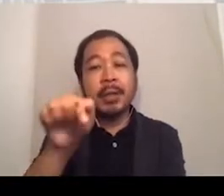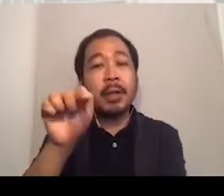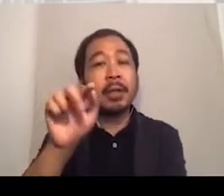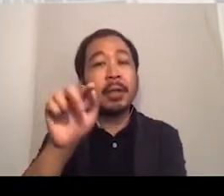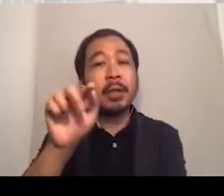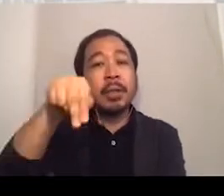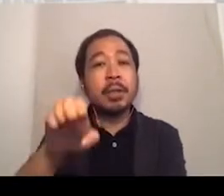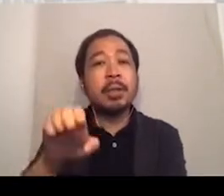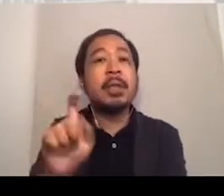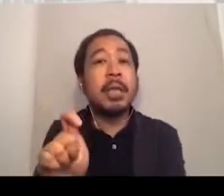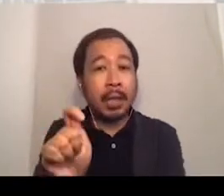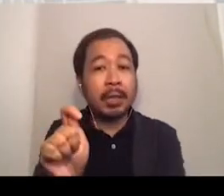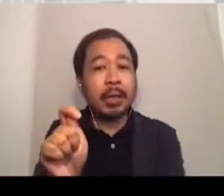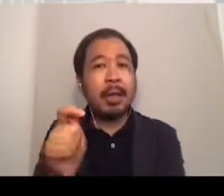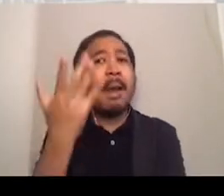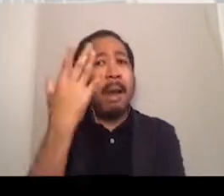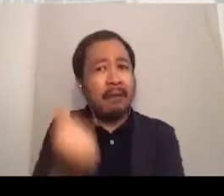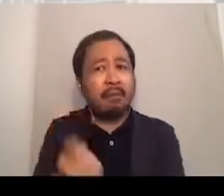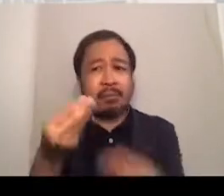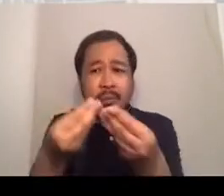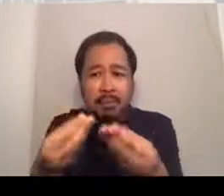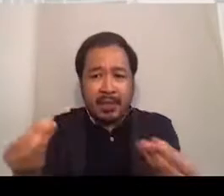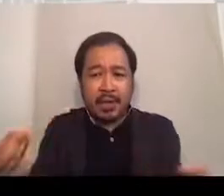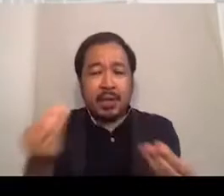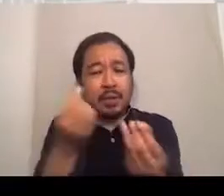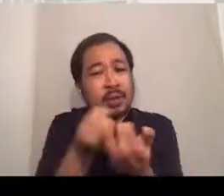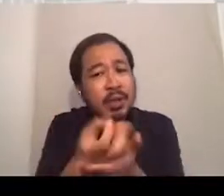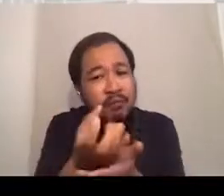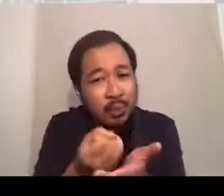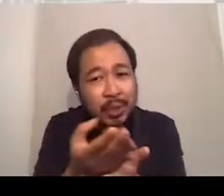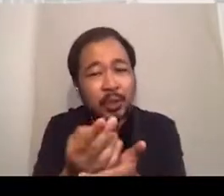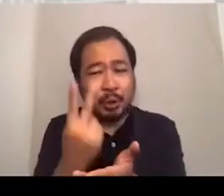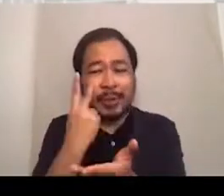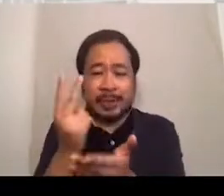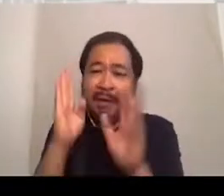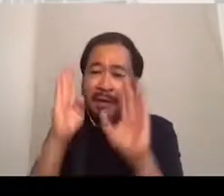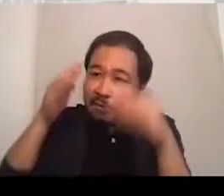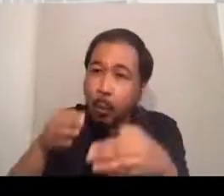so we will certainly do that. We will also make available a video of this session.